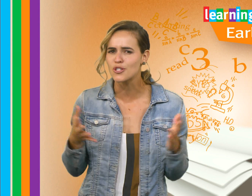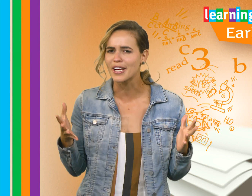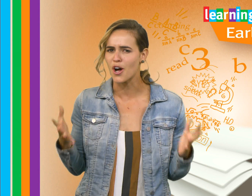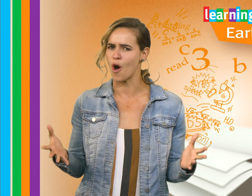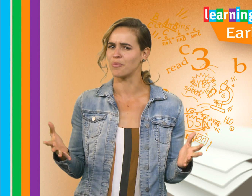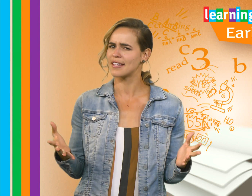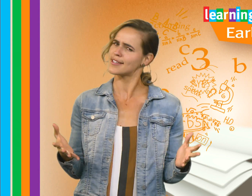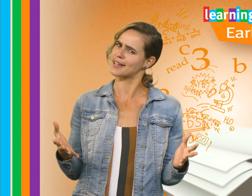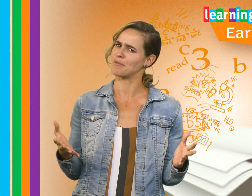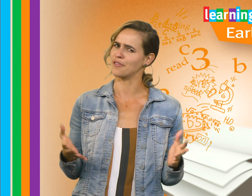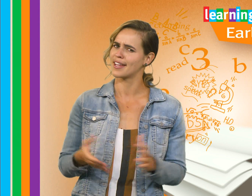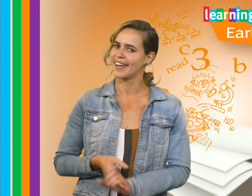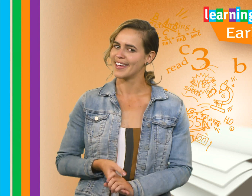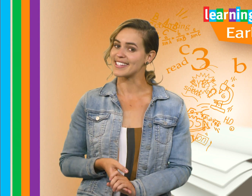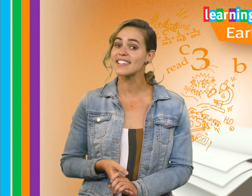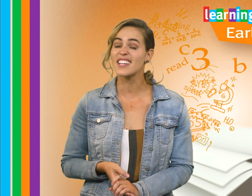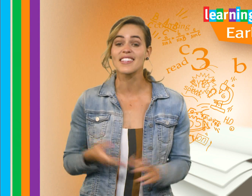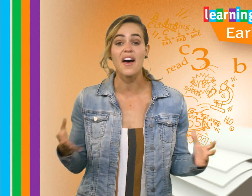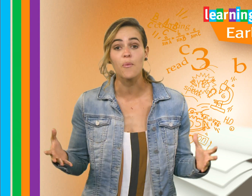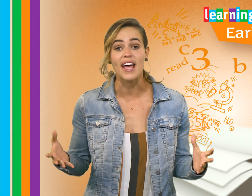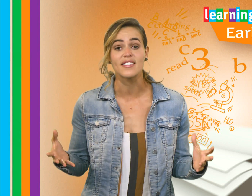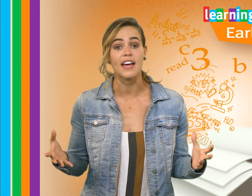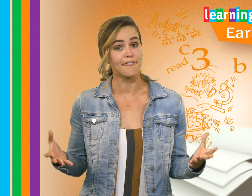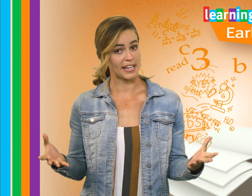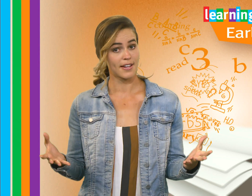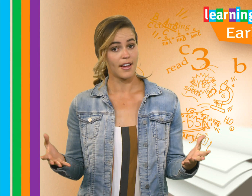have been doing at home with dance moves. Dancing is another way to stay fit,